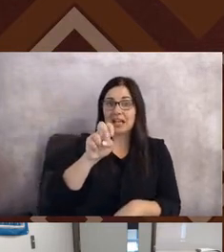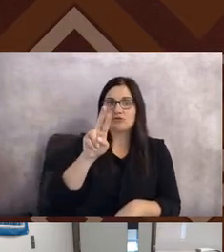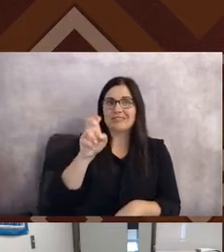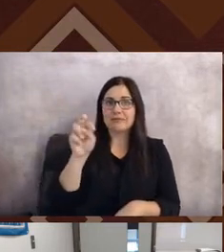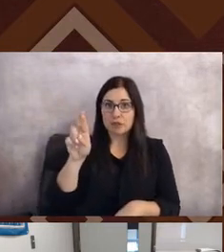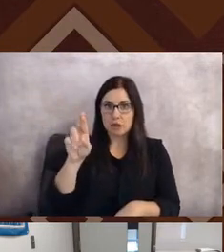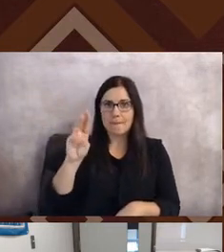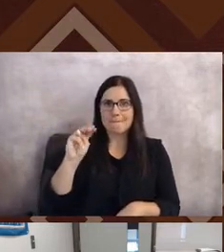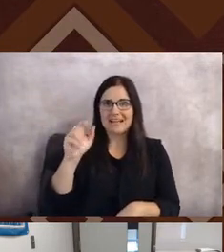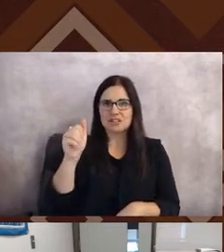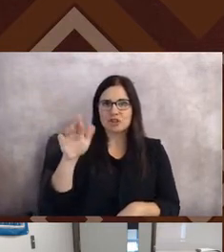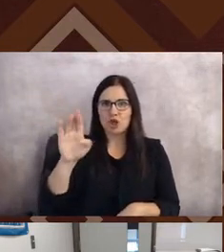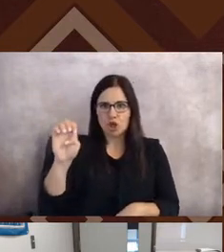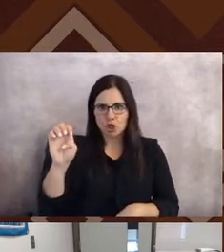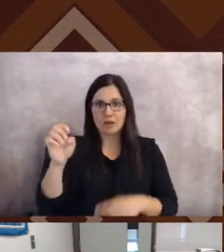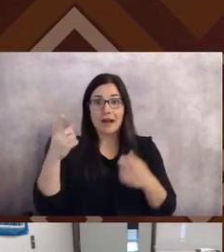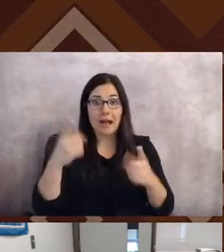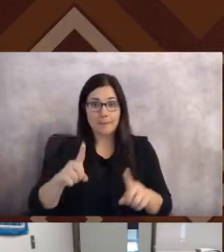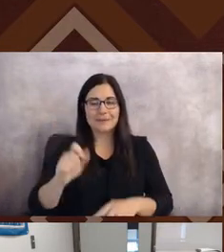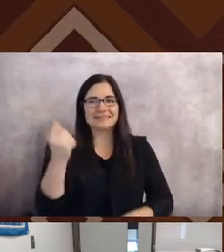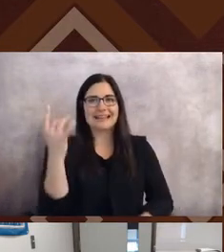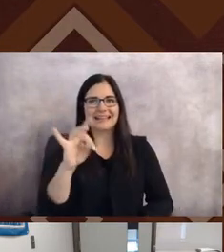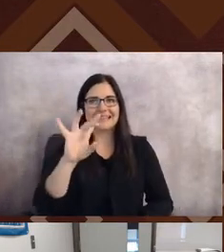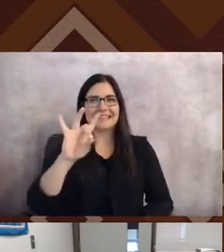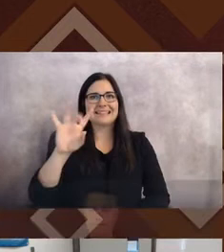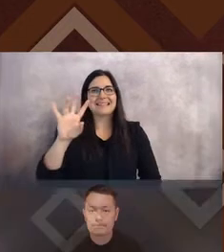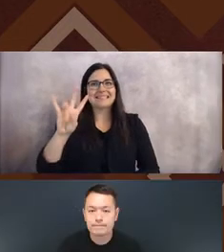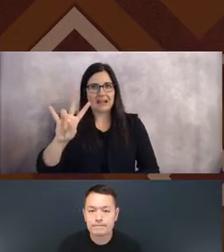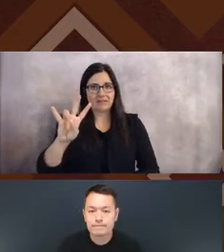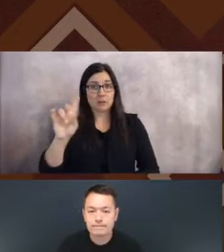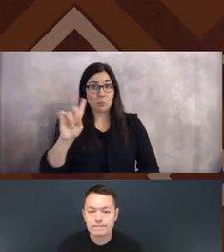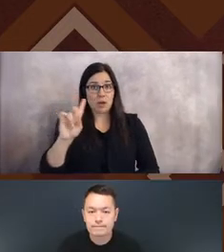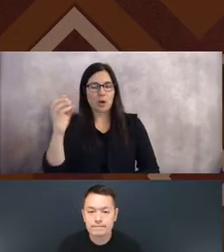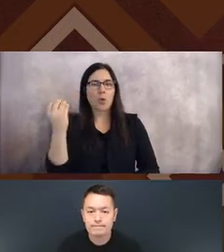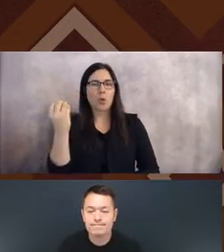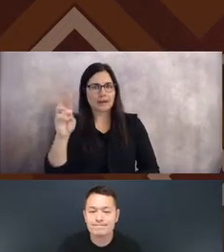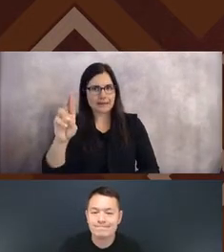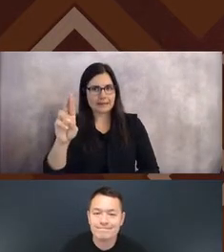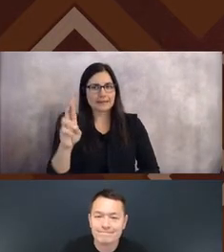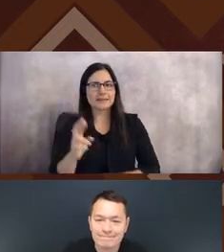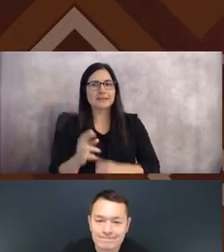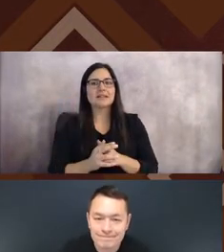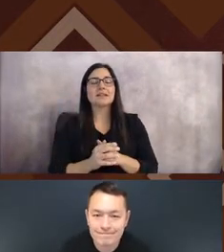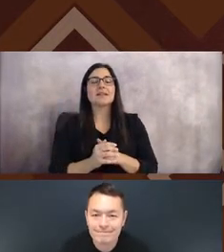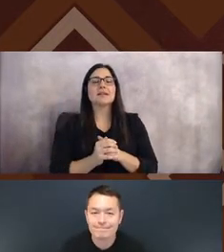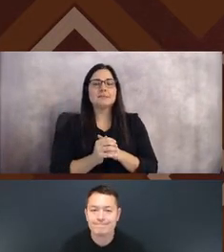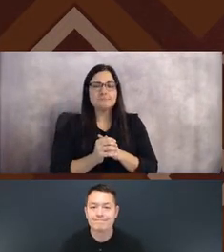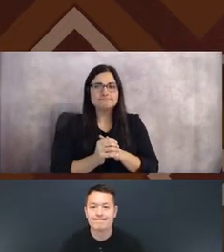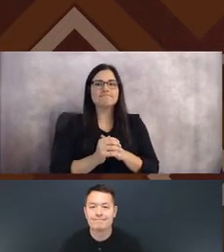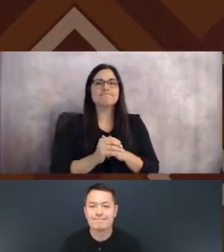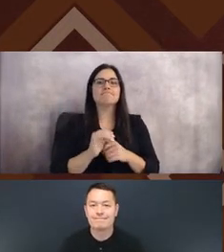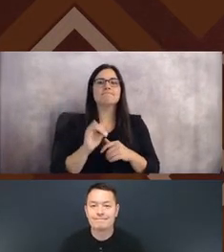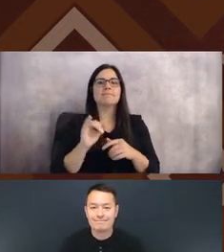in Oregon in 1887. Right. So we have the case of 34 of miners